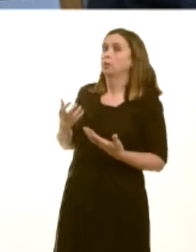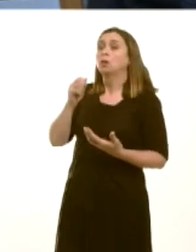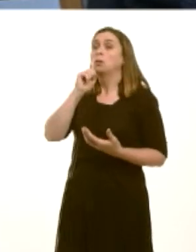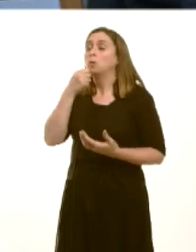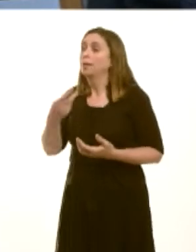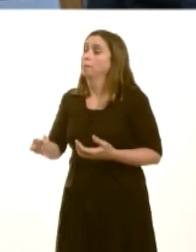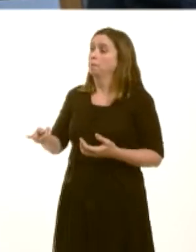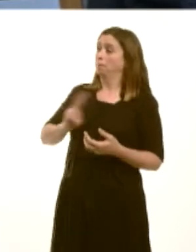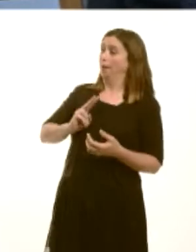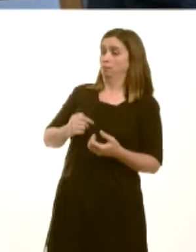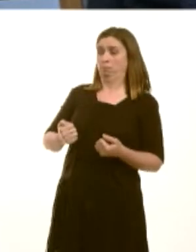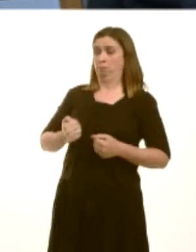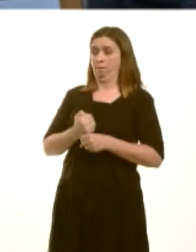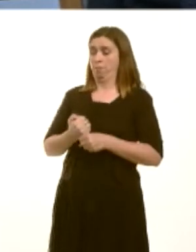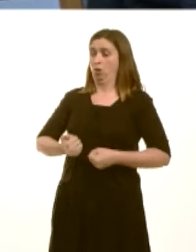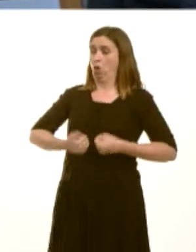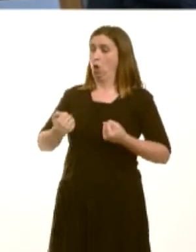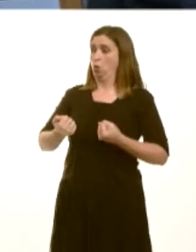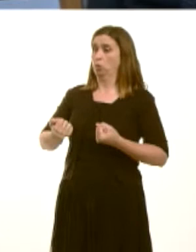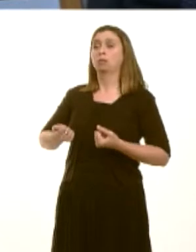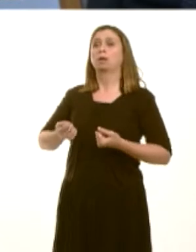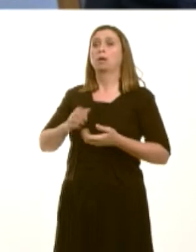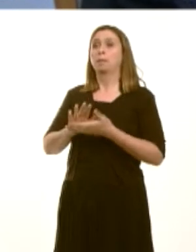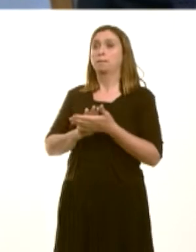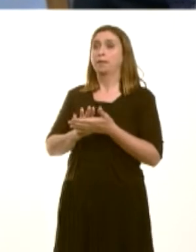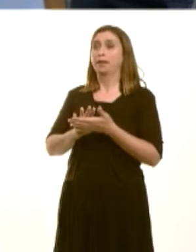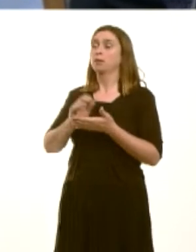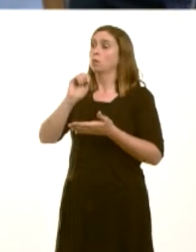will see is every single penny being diverted to the roads budget in England and nothing